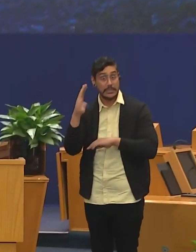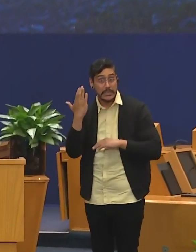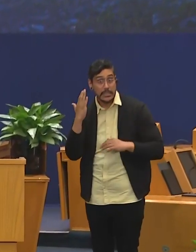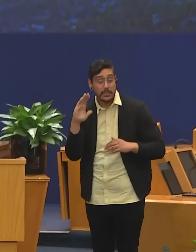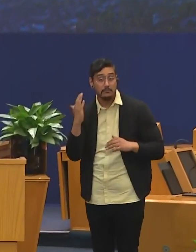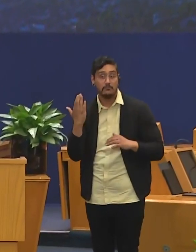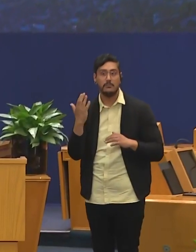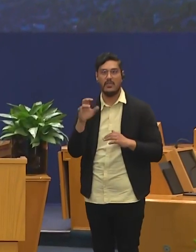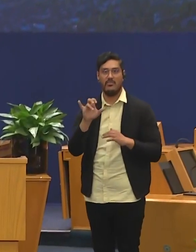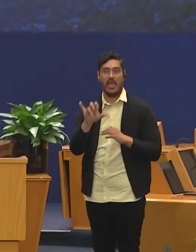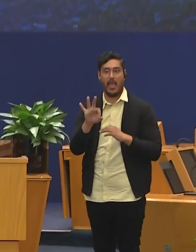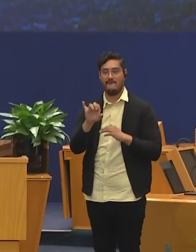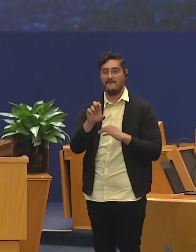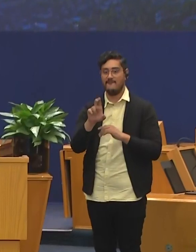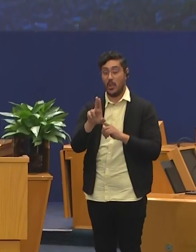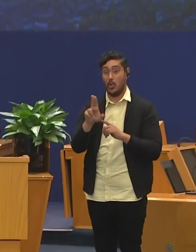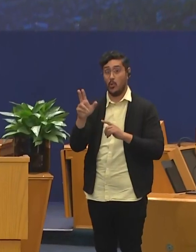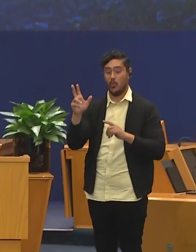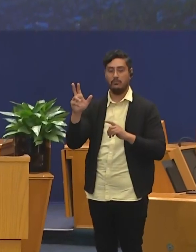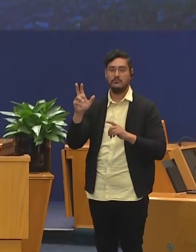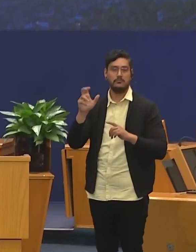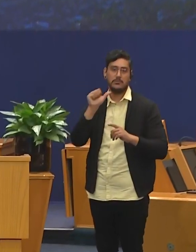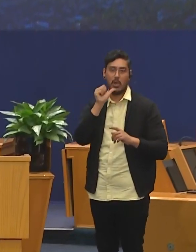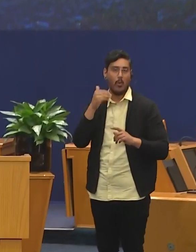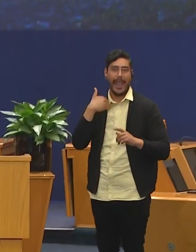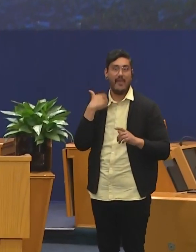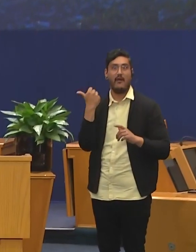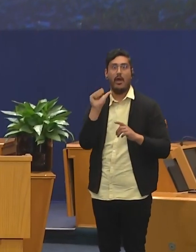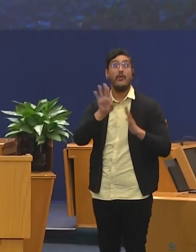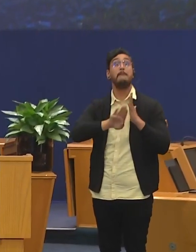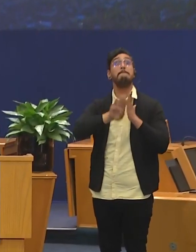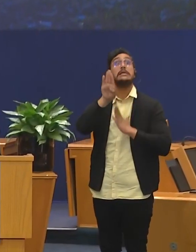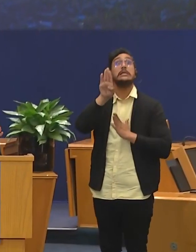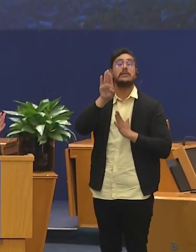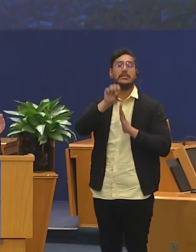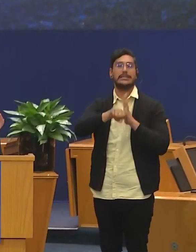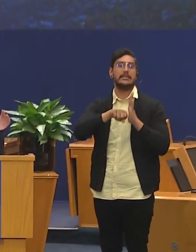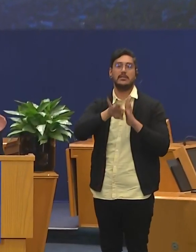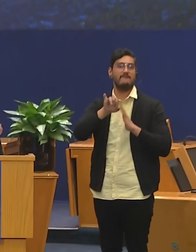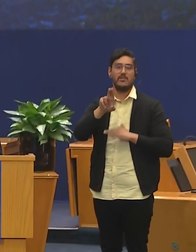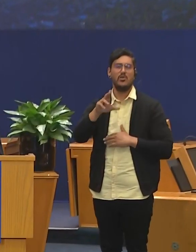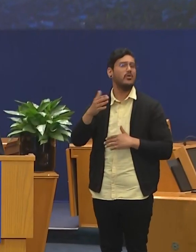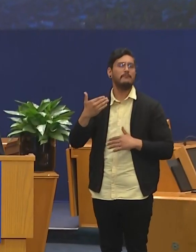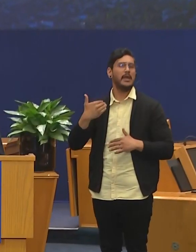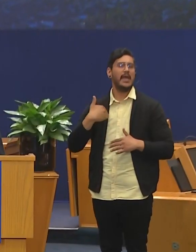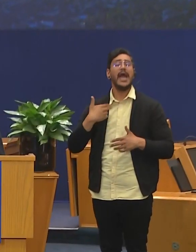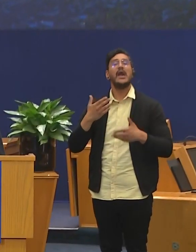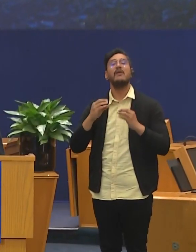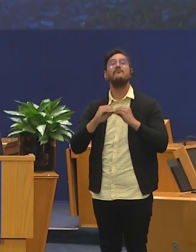DAY. AND IT LOOKS TO US LIKE SEASONAL FLU, WE DON'T HAVE ANOTHER PEAK